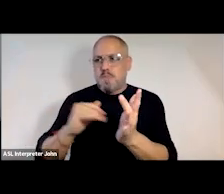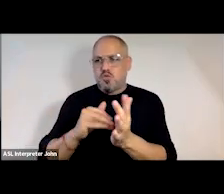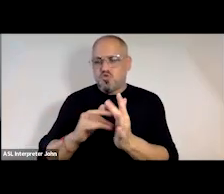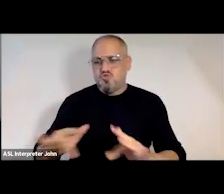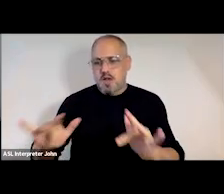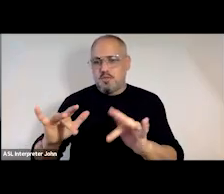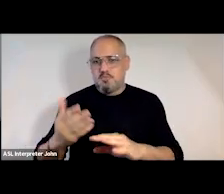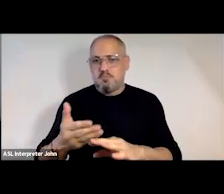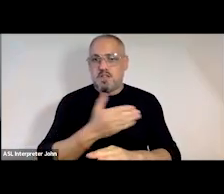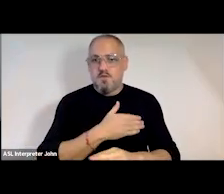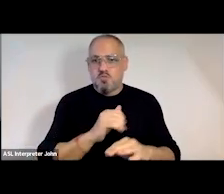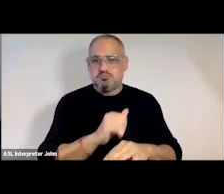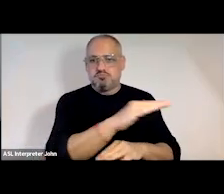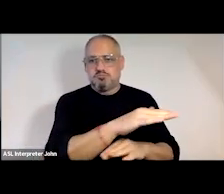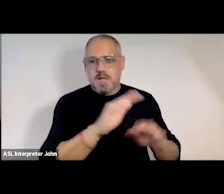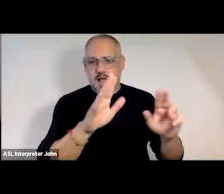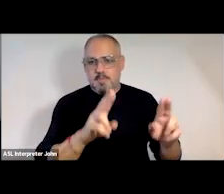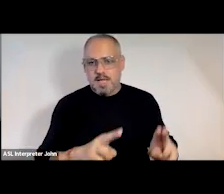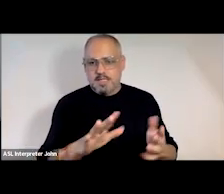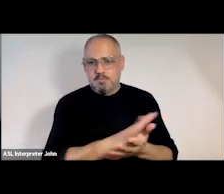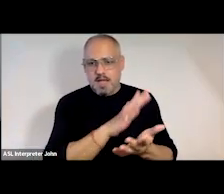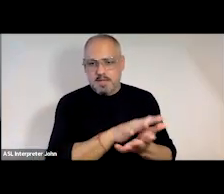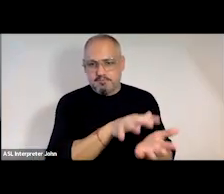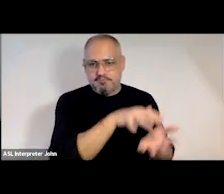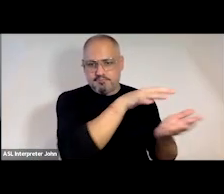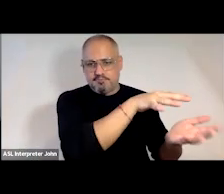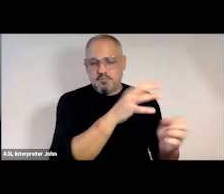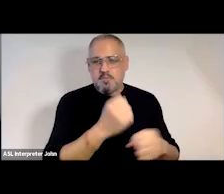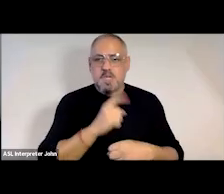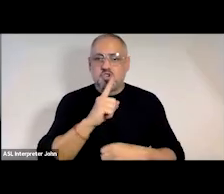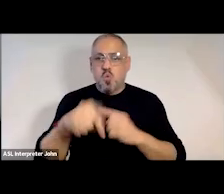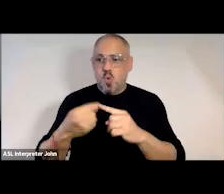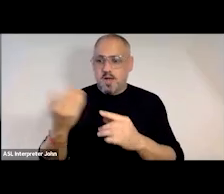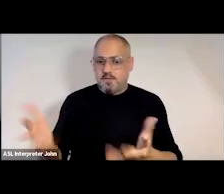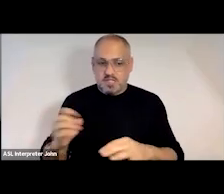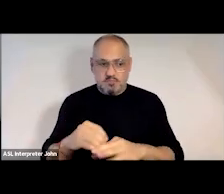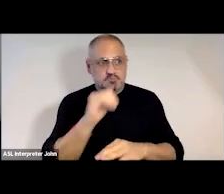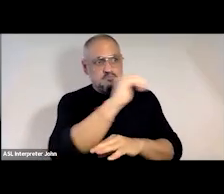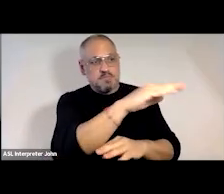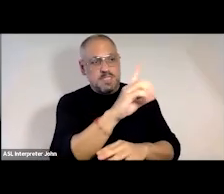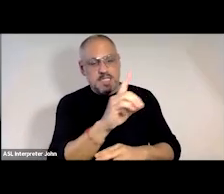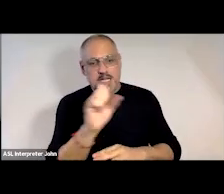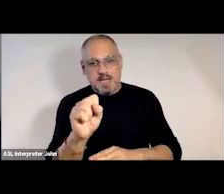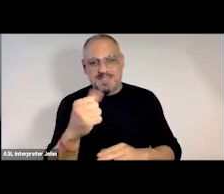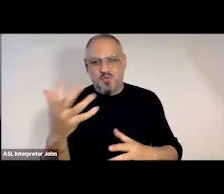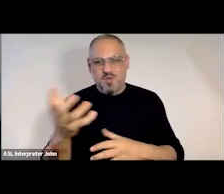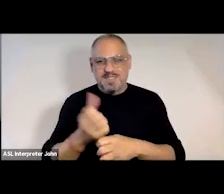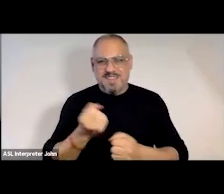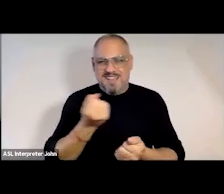prior to the submission of the application packet ensures that when you submit the records to DDS, they're receiving complete information